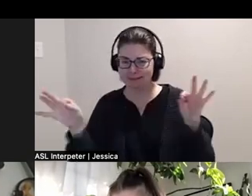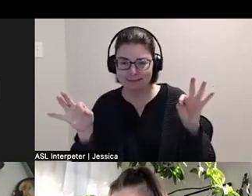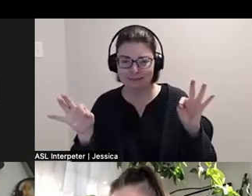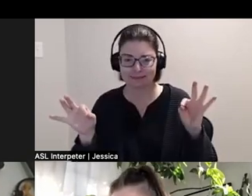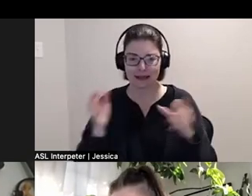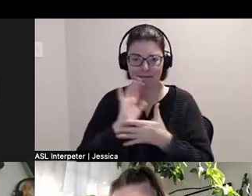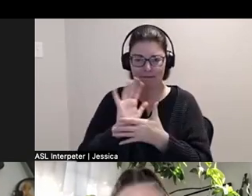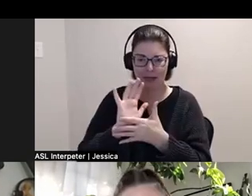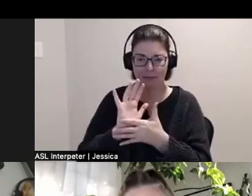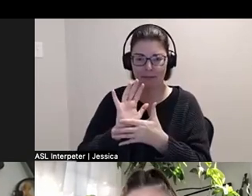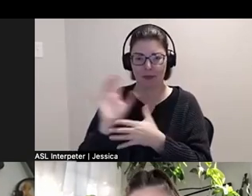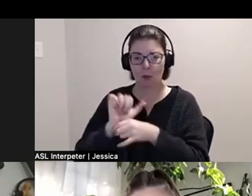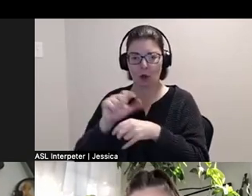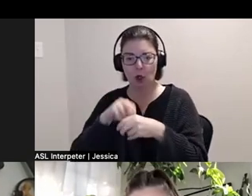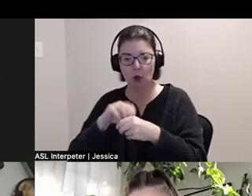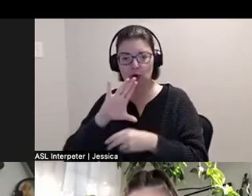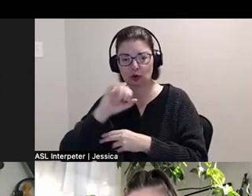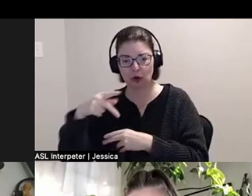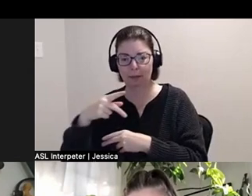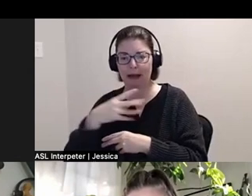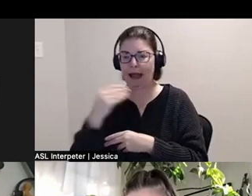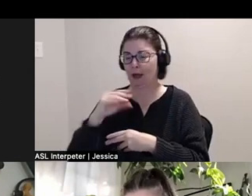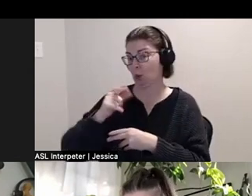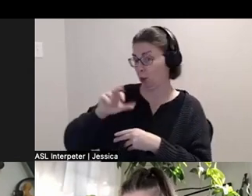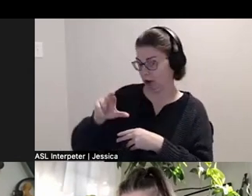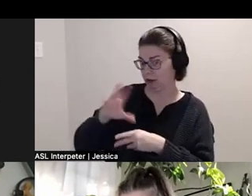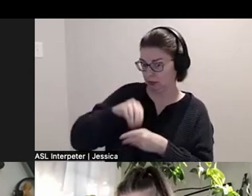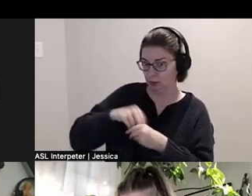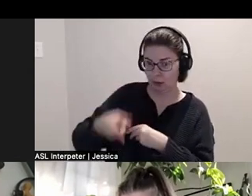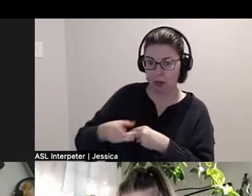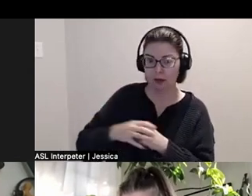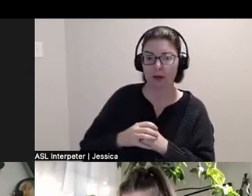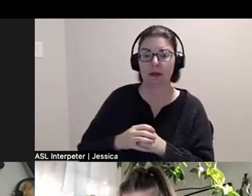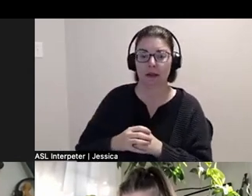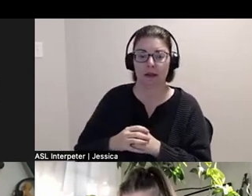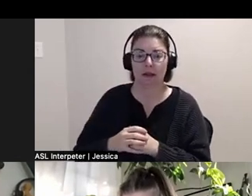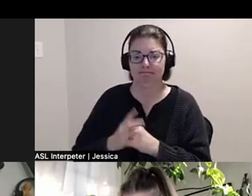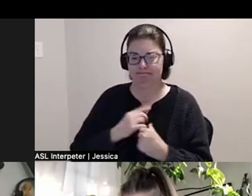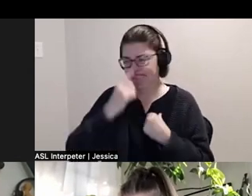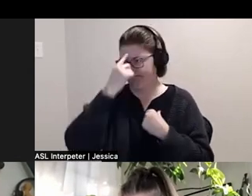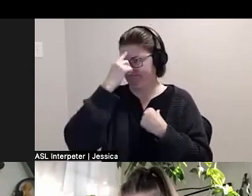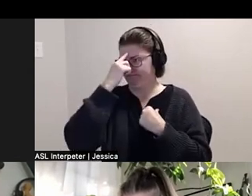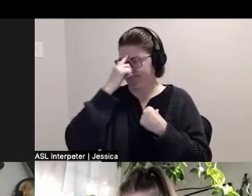(which is queer and crip) consciously connecting, uhm, connecting to marvelous bodies